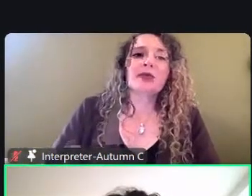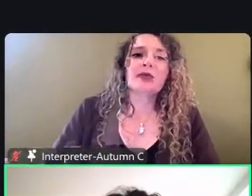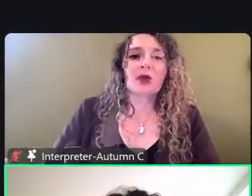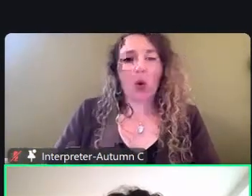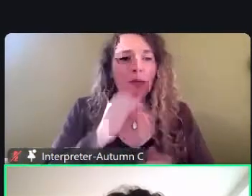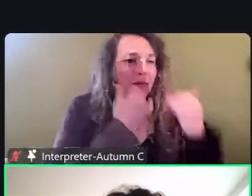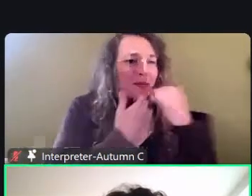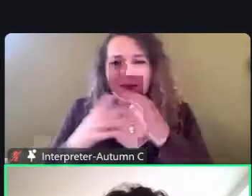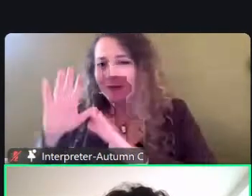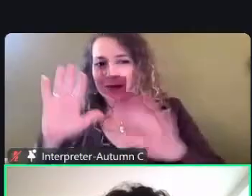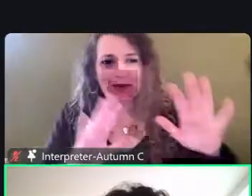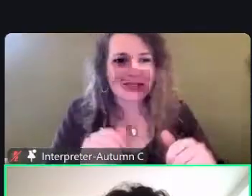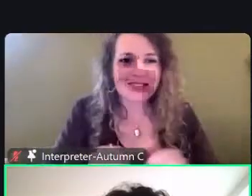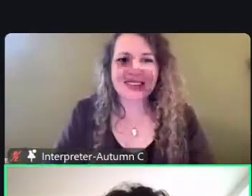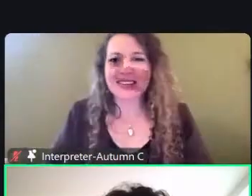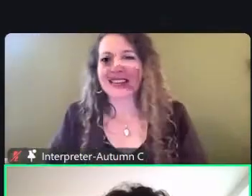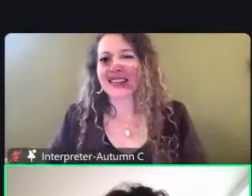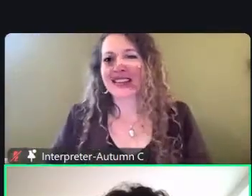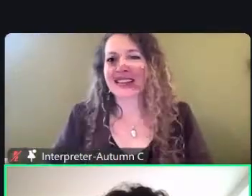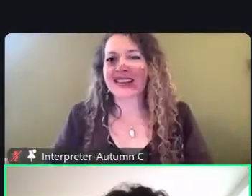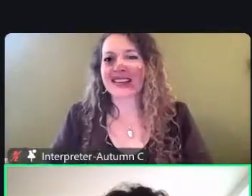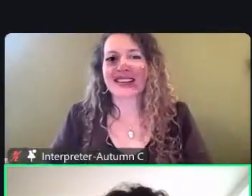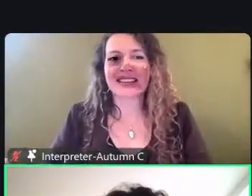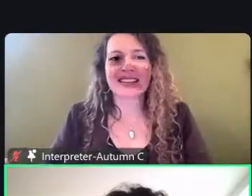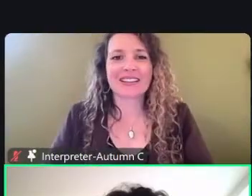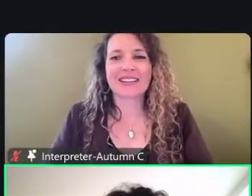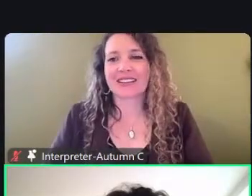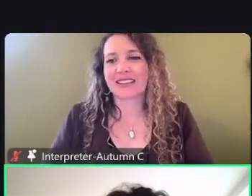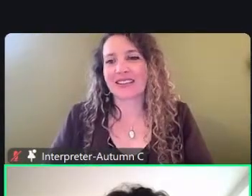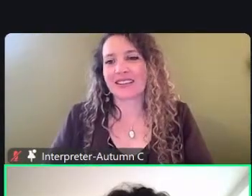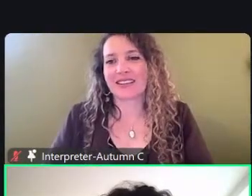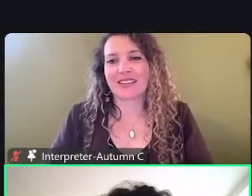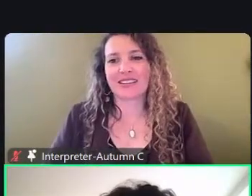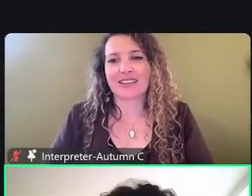Excuse me, let me go back. Sorry about that.